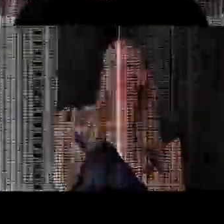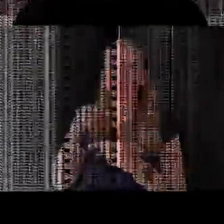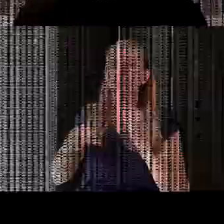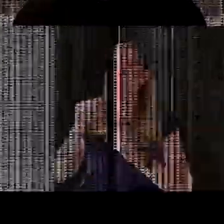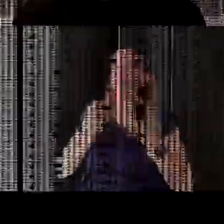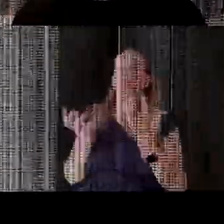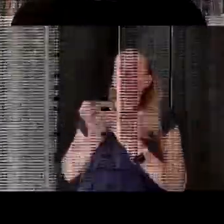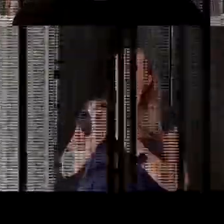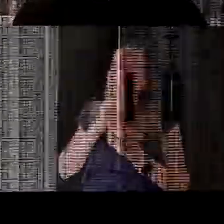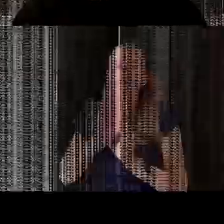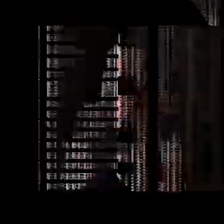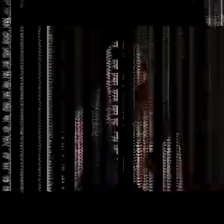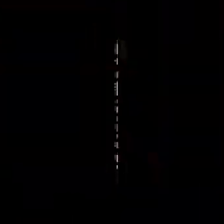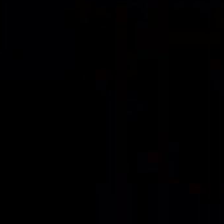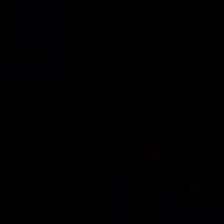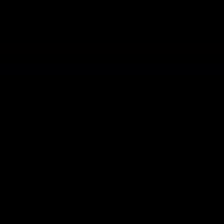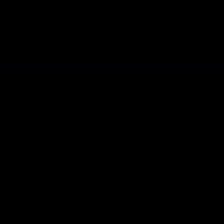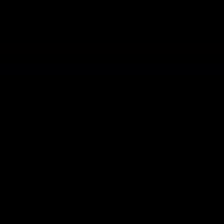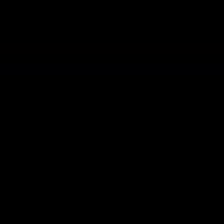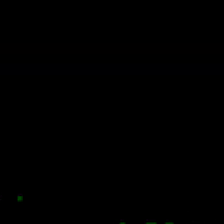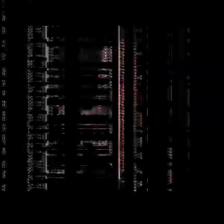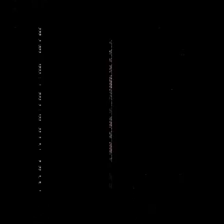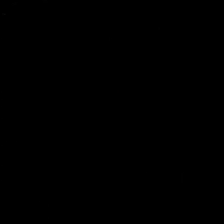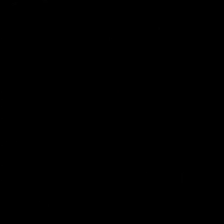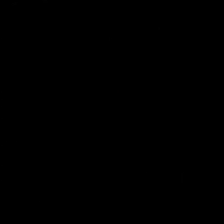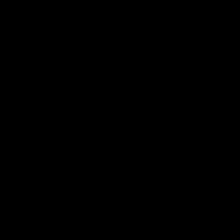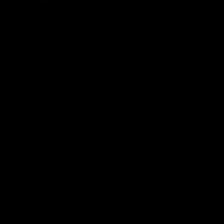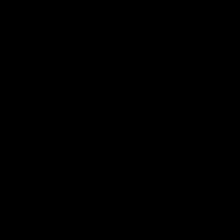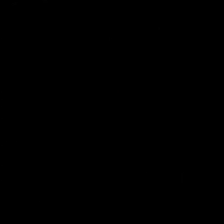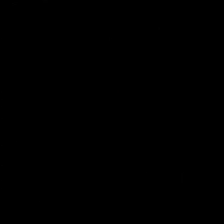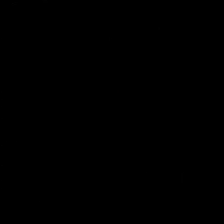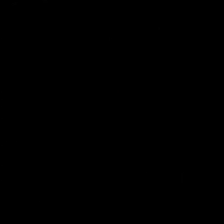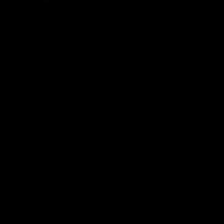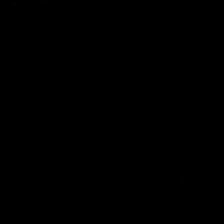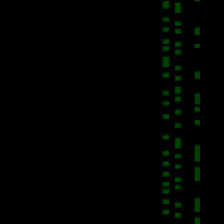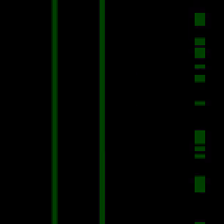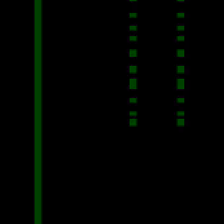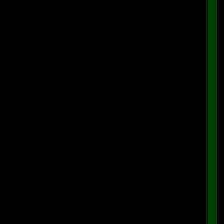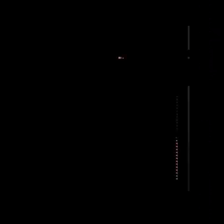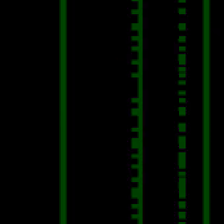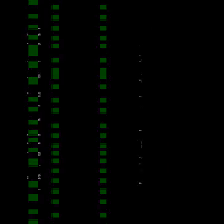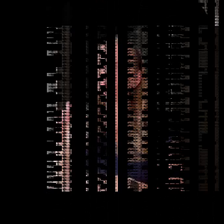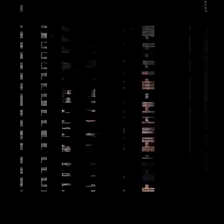And from this perspective even though Tori was talking about an older version of Dragon that